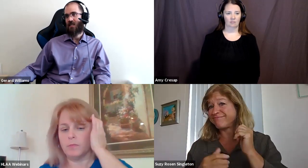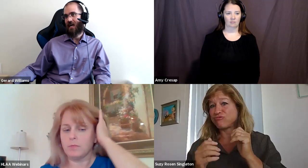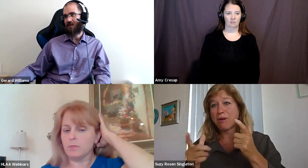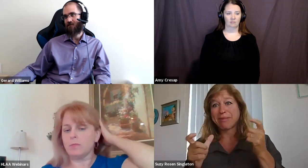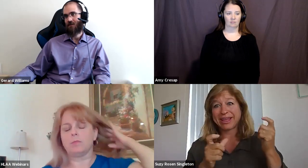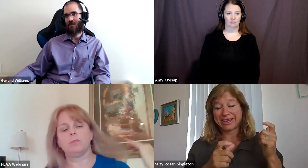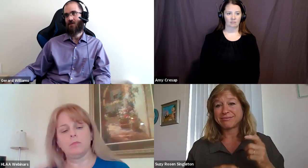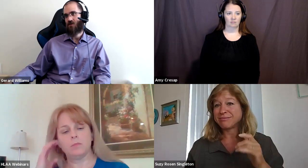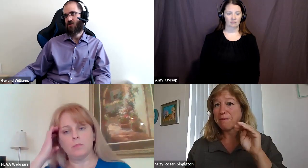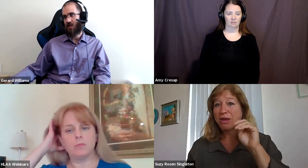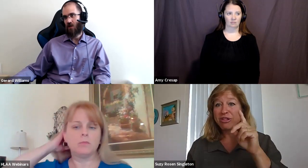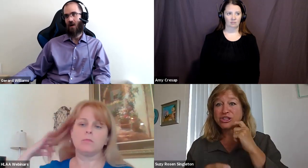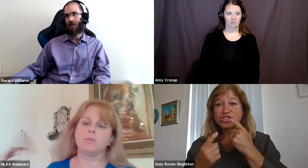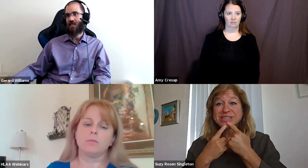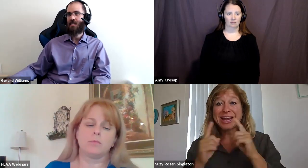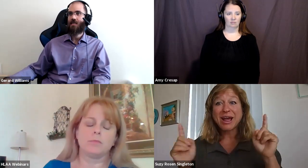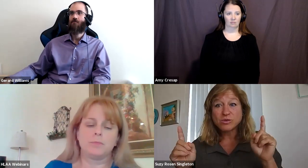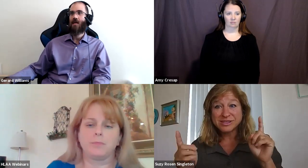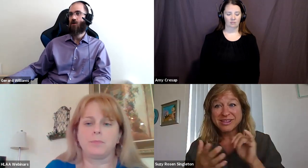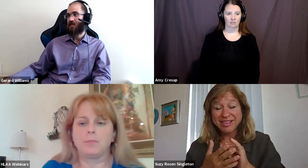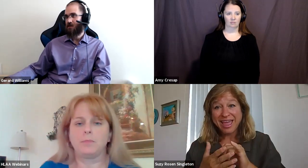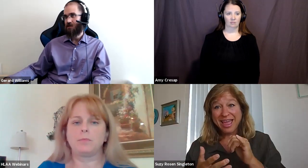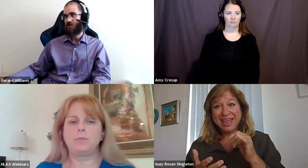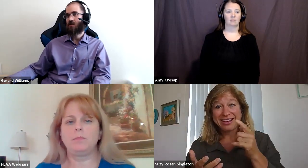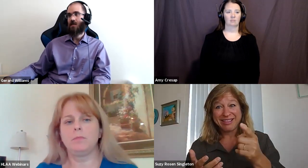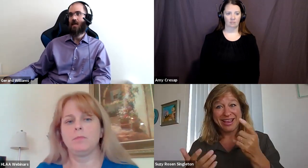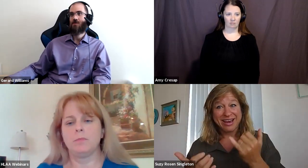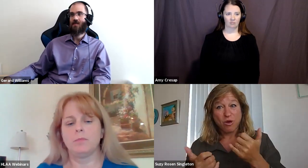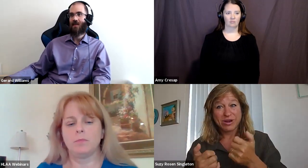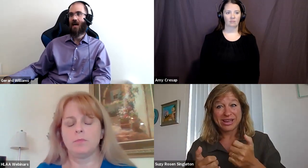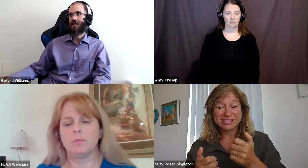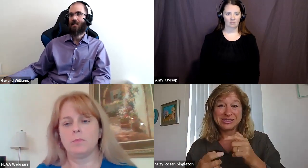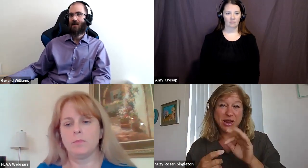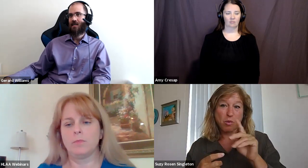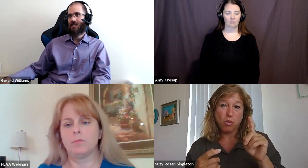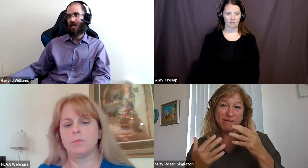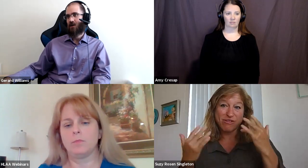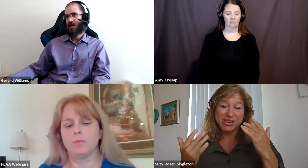But that is changing rapidly. Maryland just announced that they are now